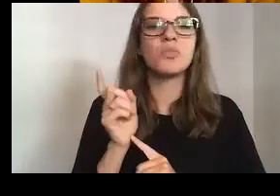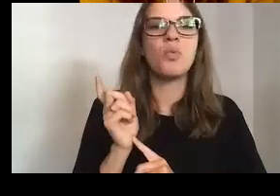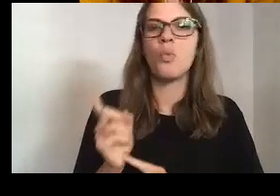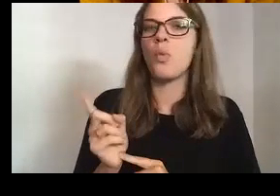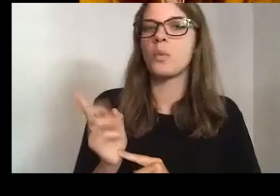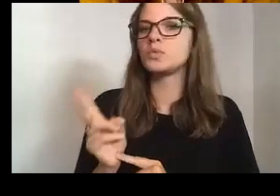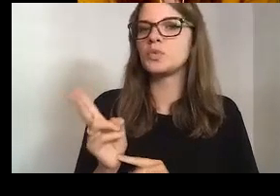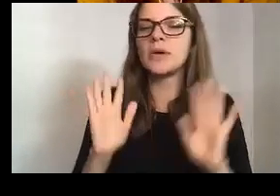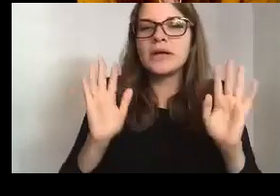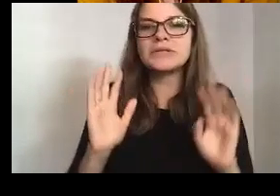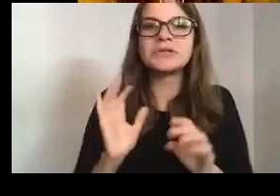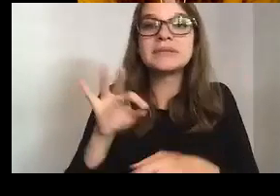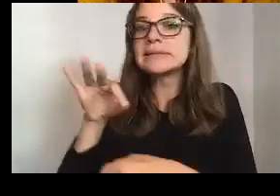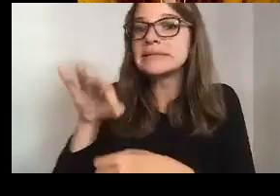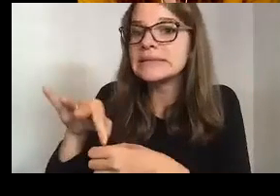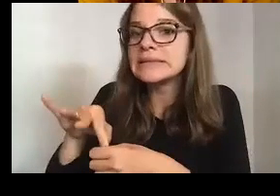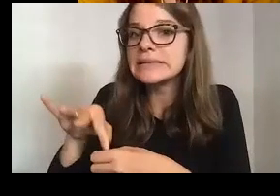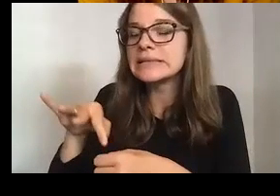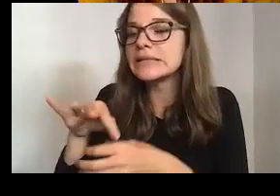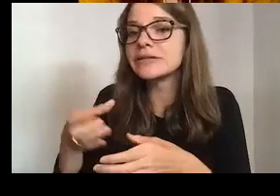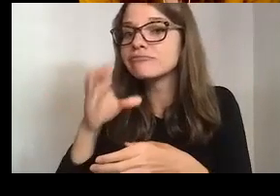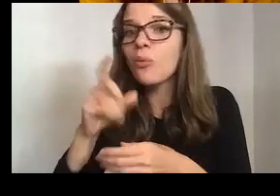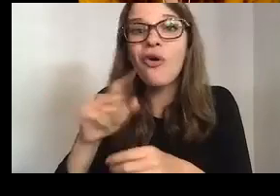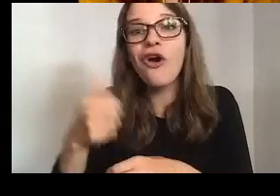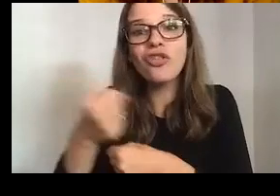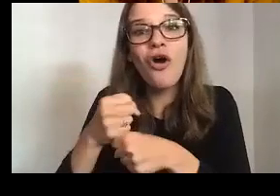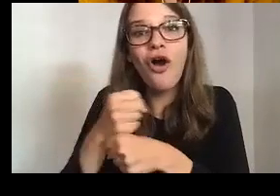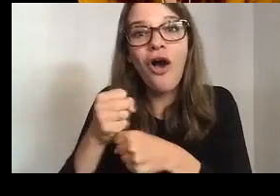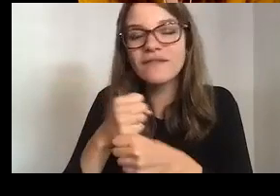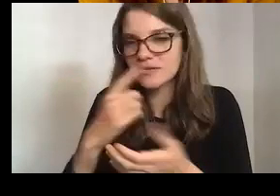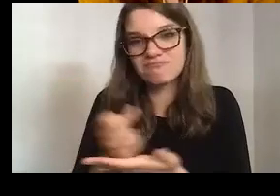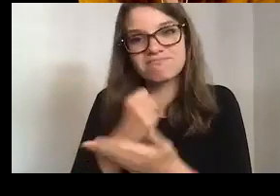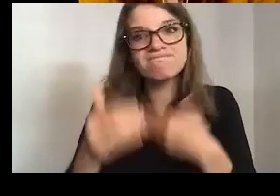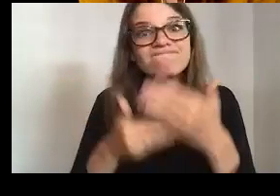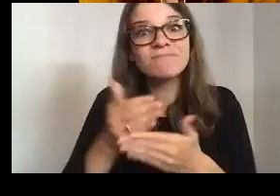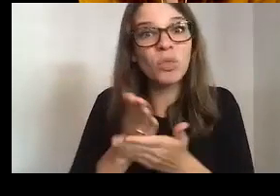brew some tea or an extra pot of coffee to get through the day and some is prioritizing that